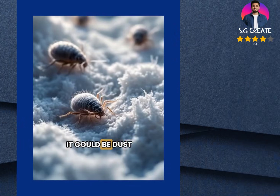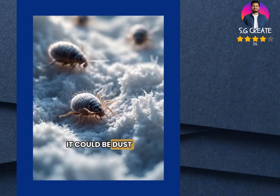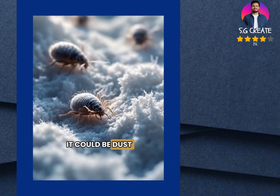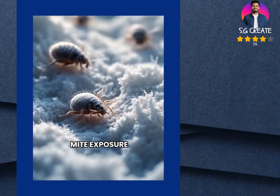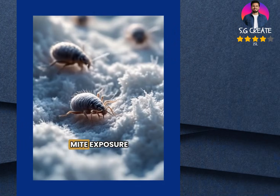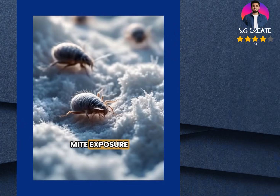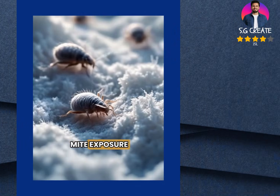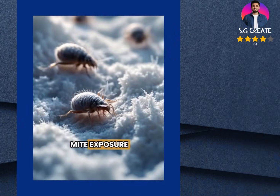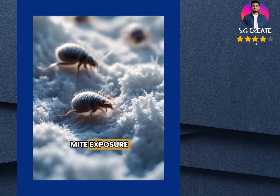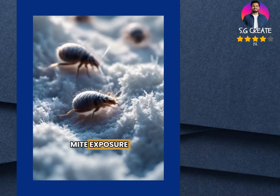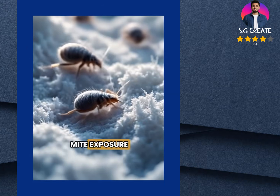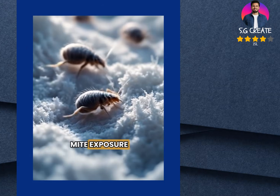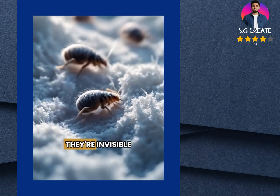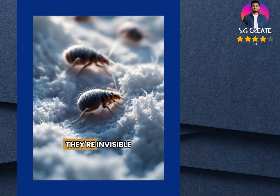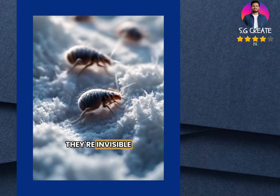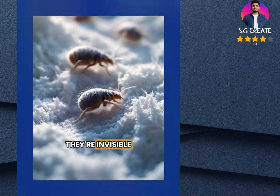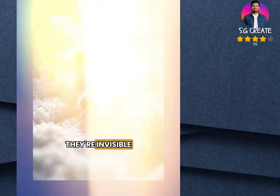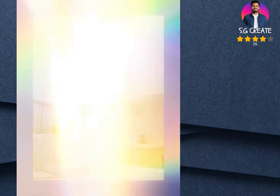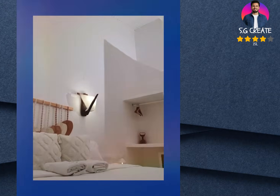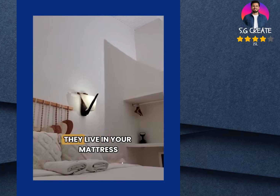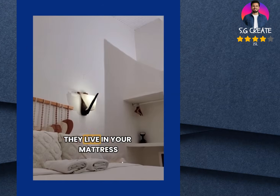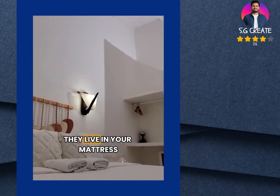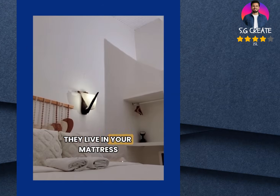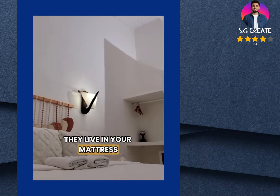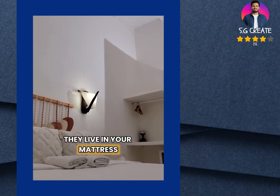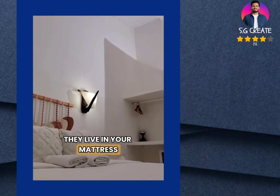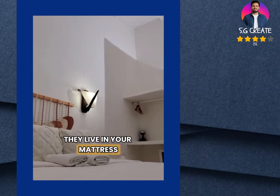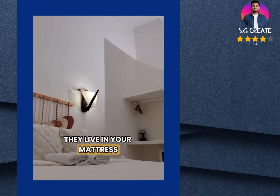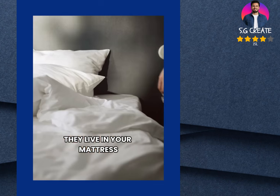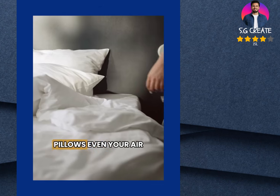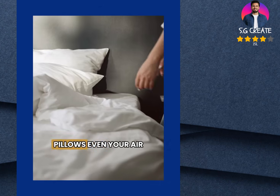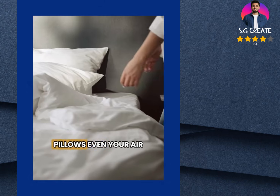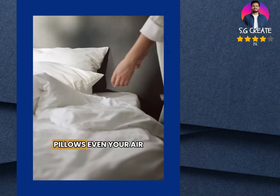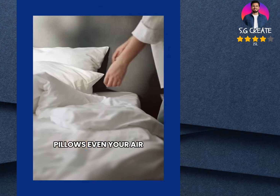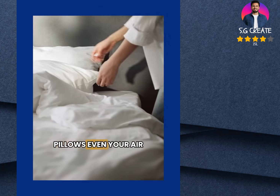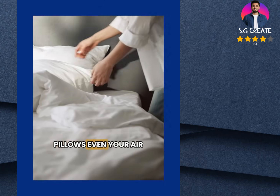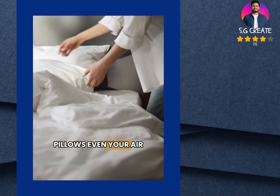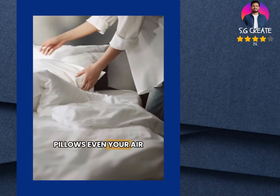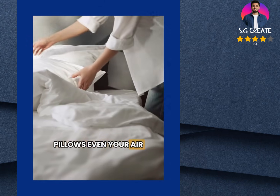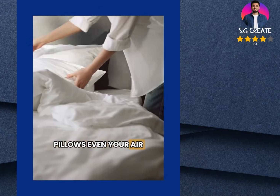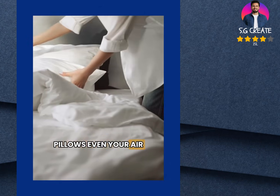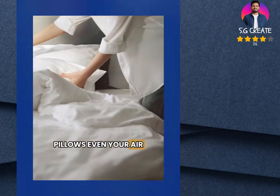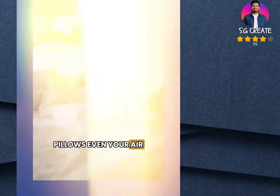be dustmite exposure. They're invisible. They live in your mattress, pillows, even your air.